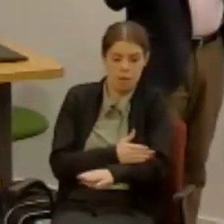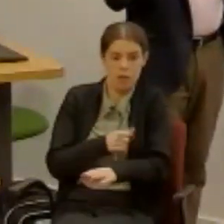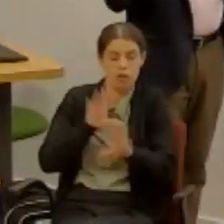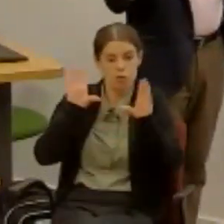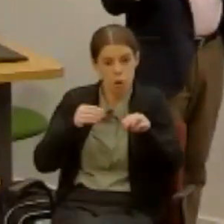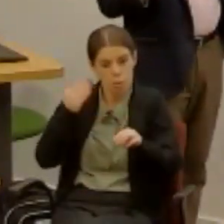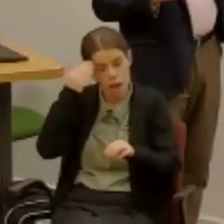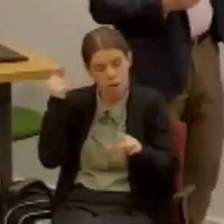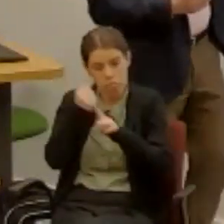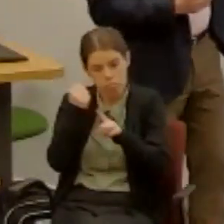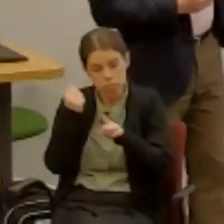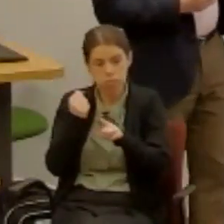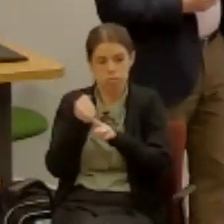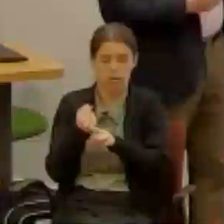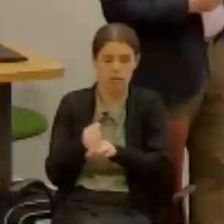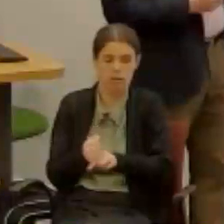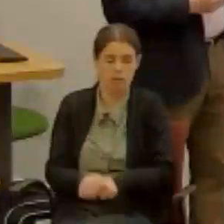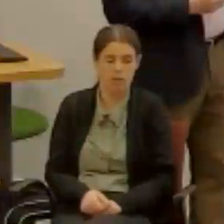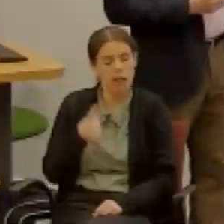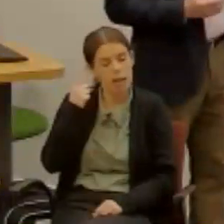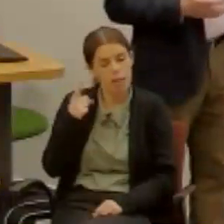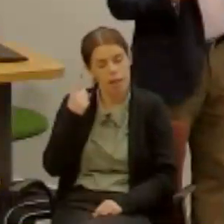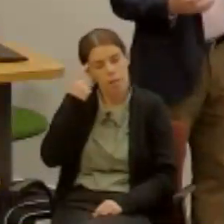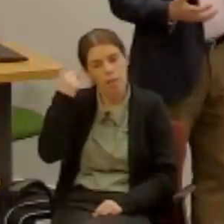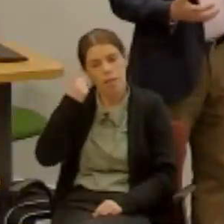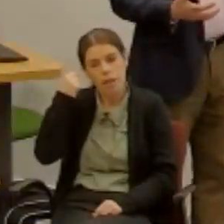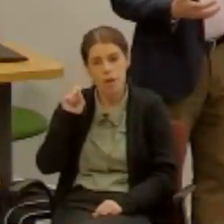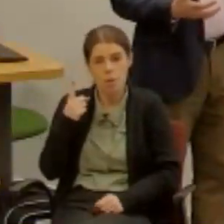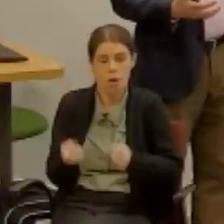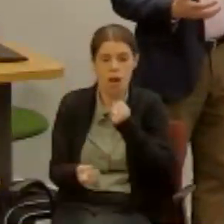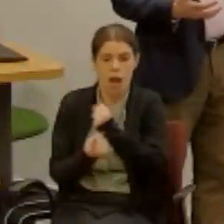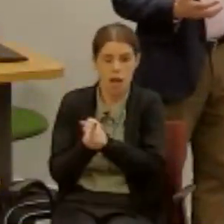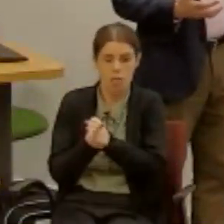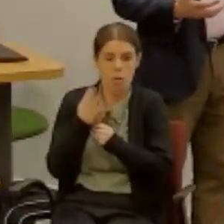Stop banging your head. Then we've got to think about what happens when they finally develop disease.